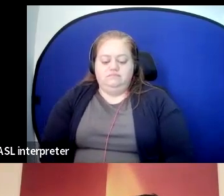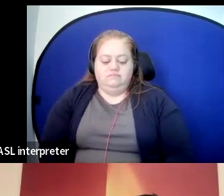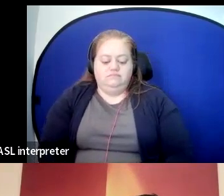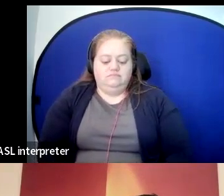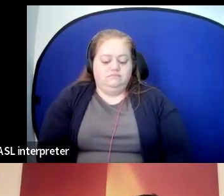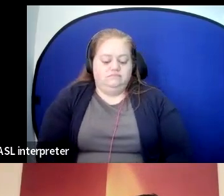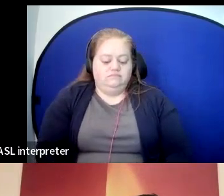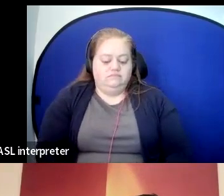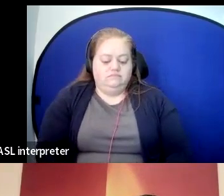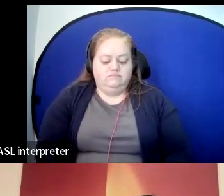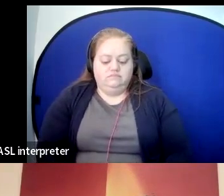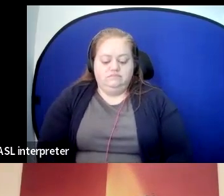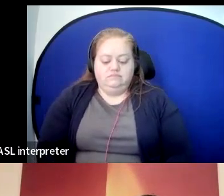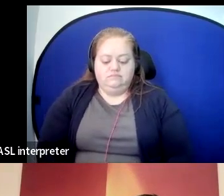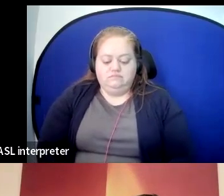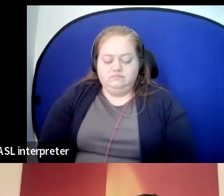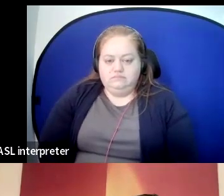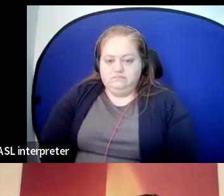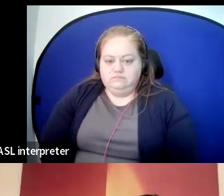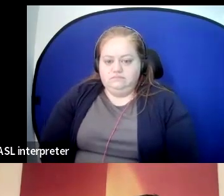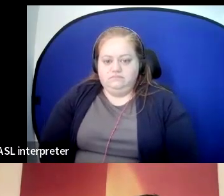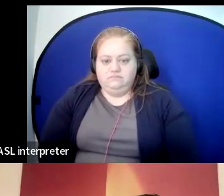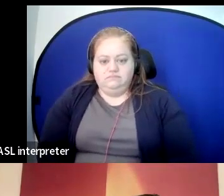And I did want to leave time for closing remarks. But I wanted to fit in this question